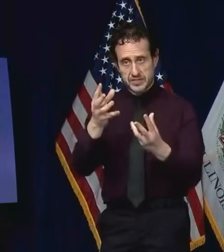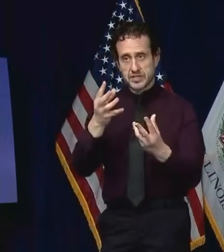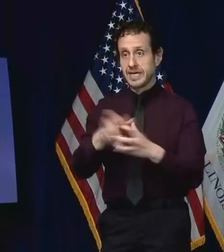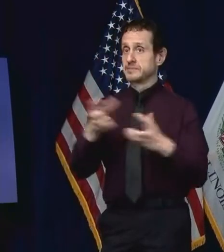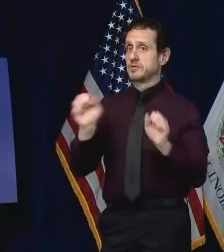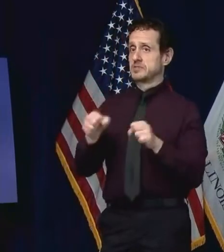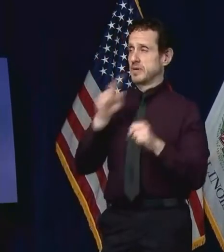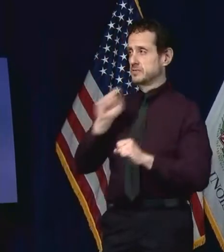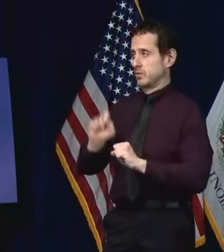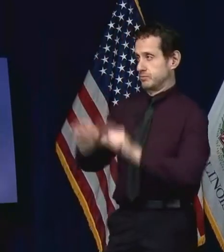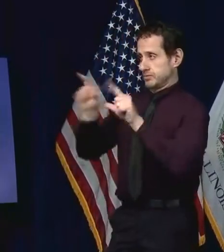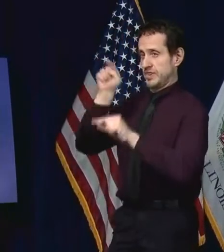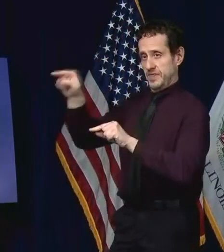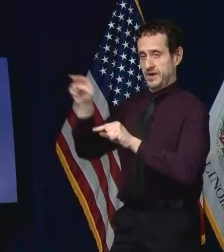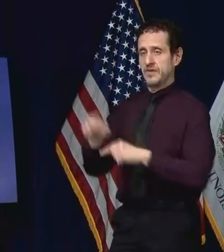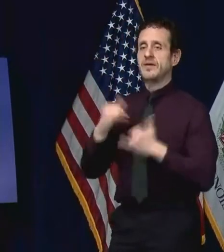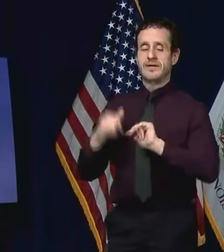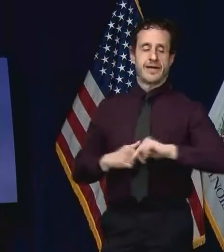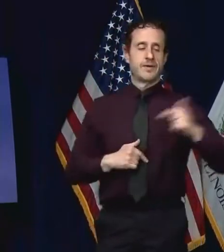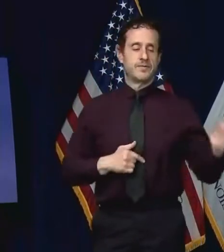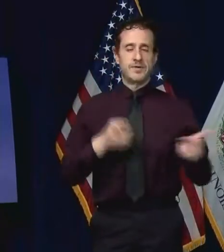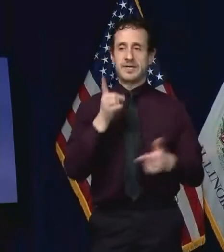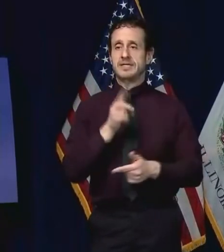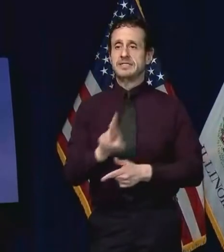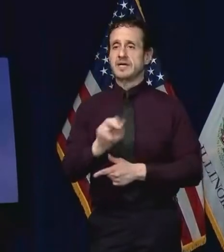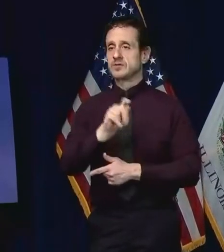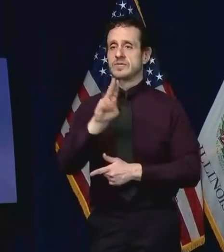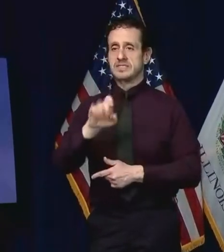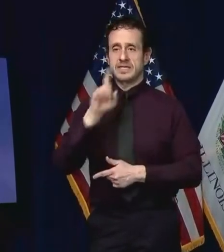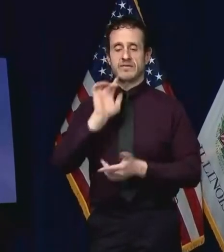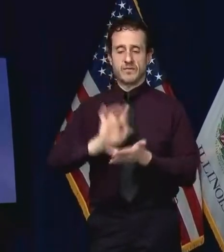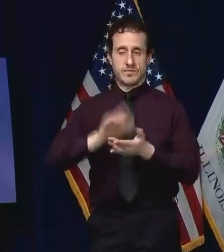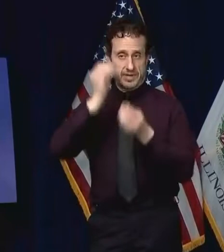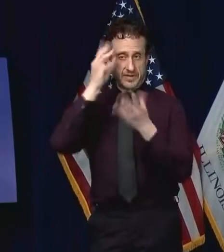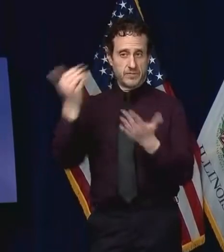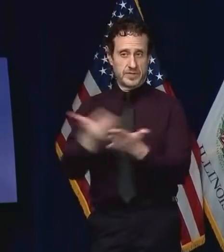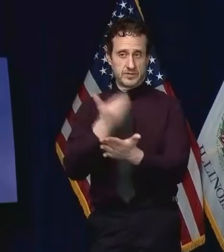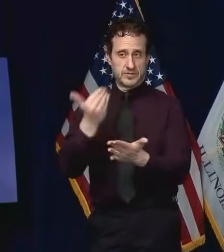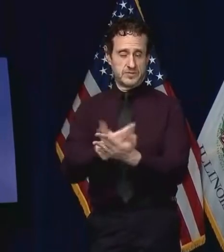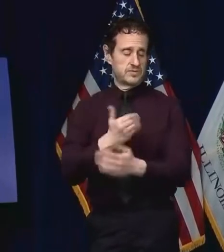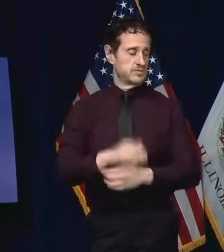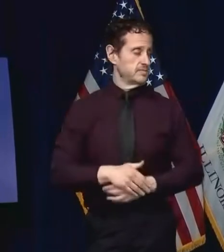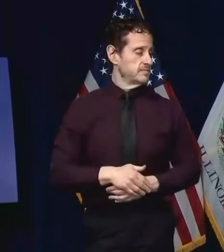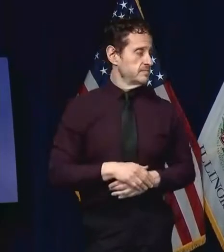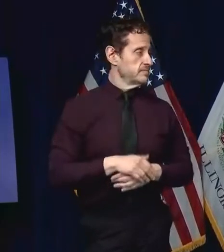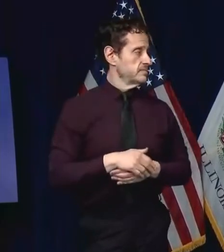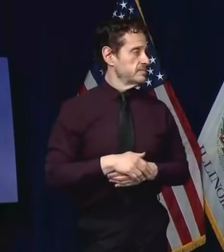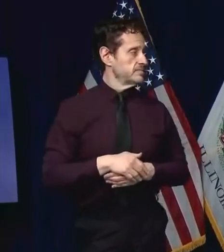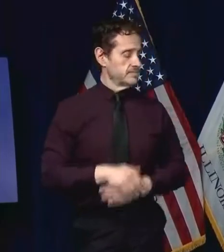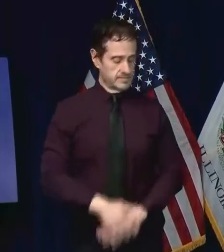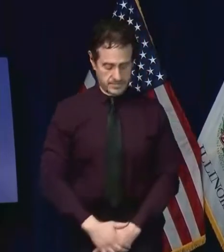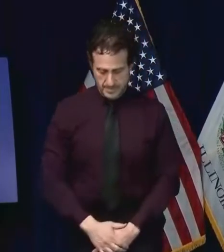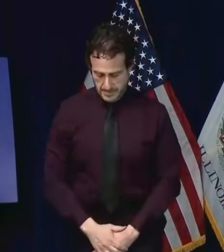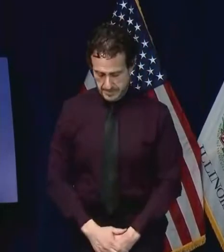thank you and now I'd like to turn it over to dr. Z K for today's Medical